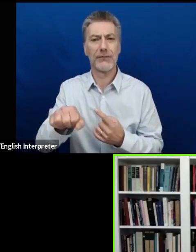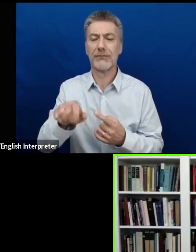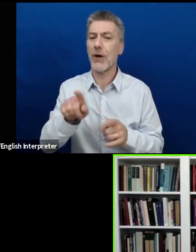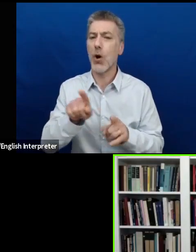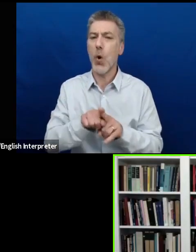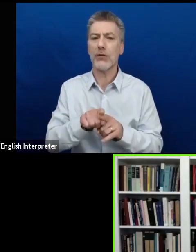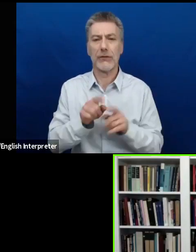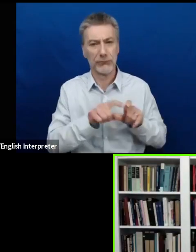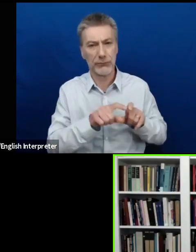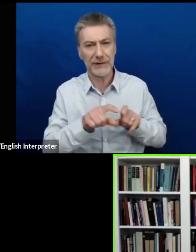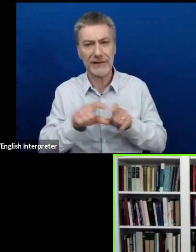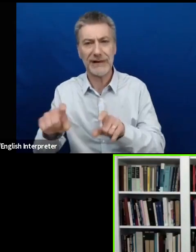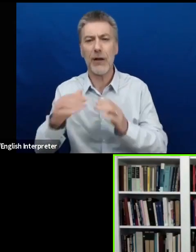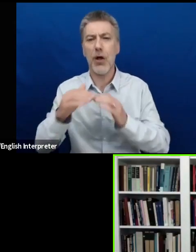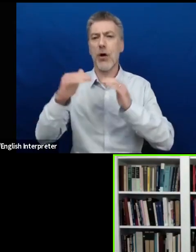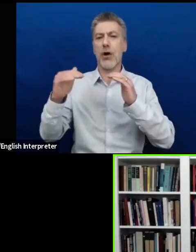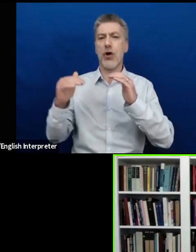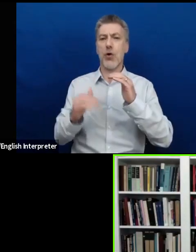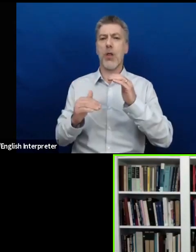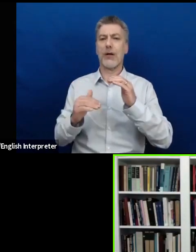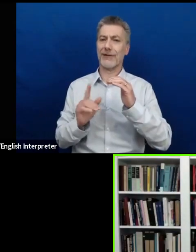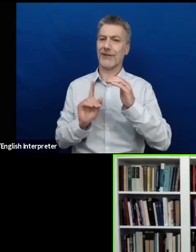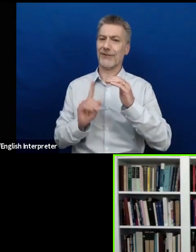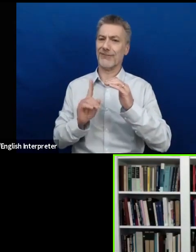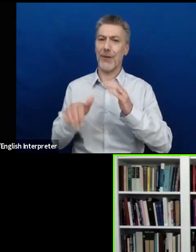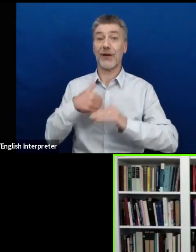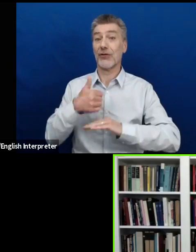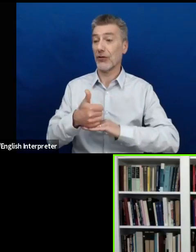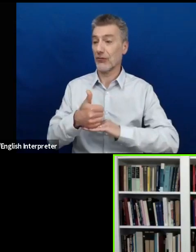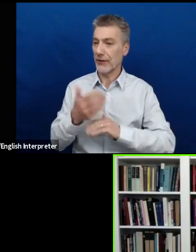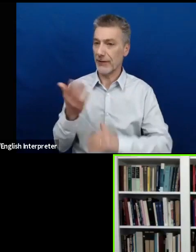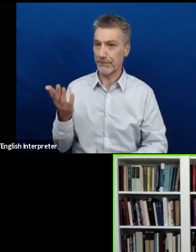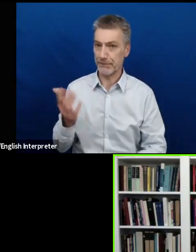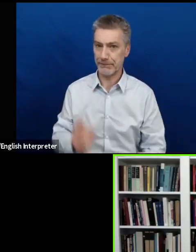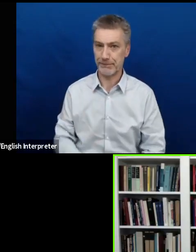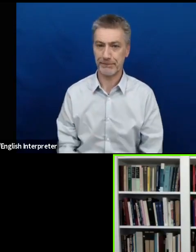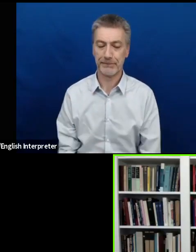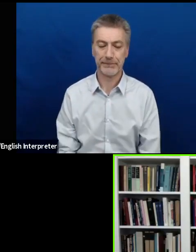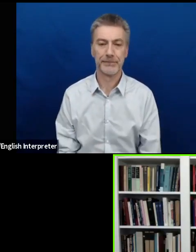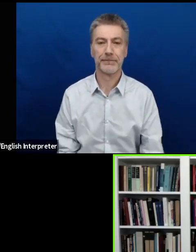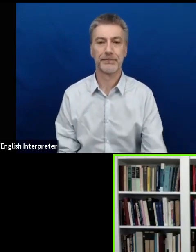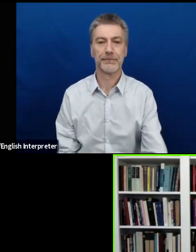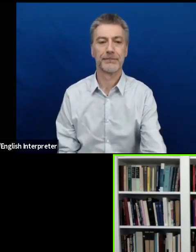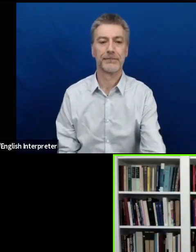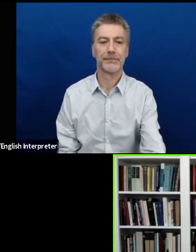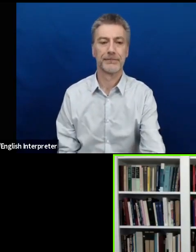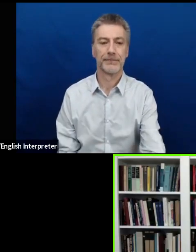despite these countries no longer being formal